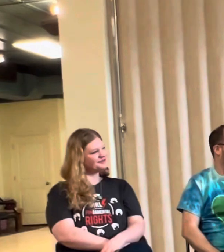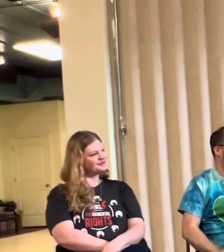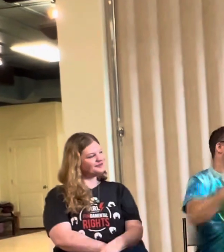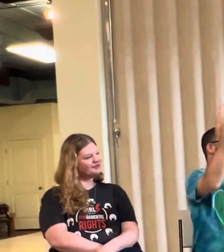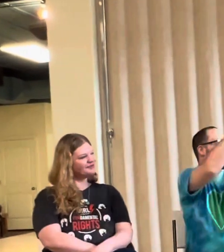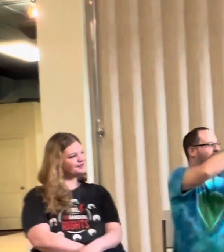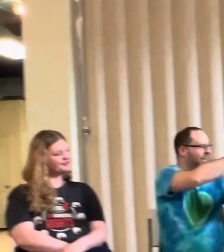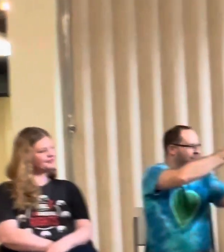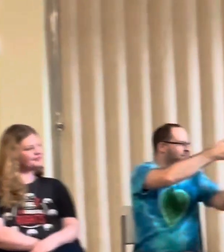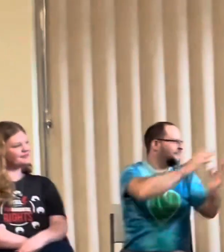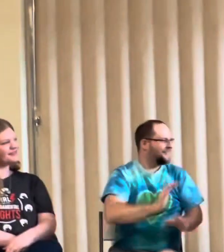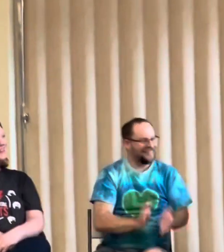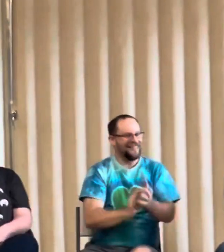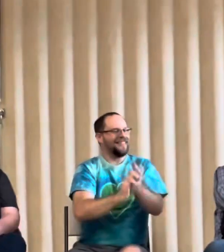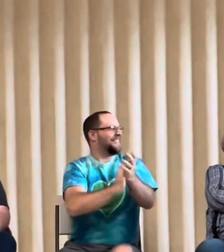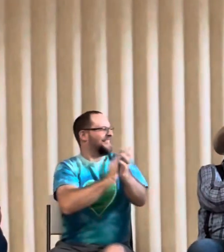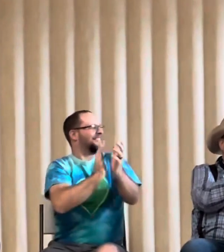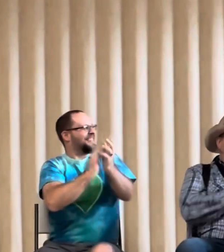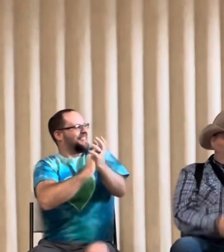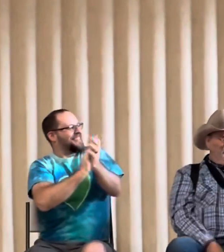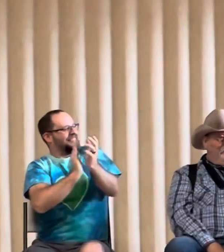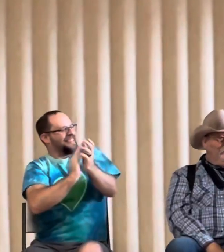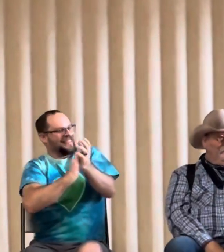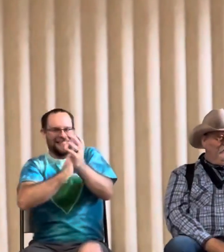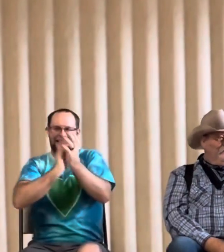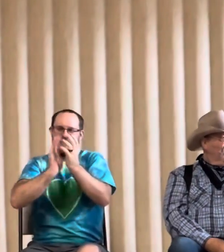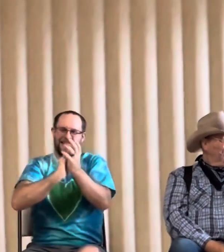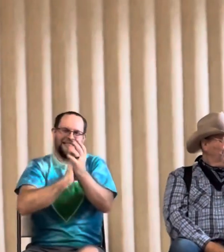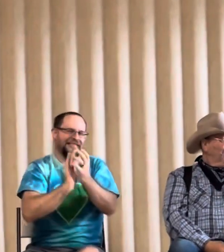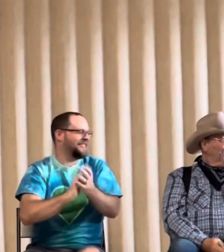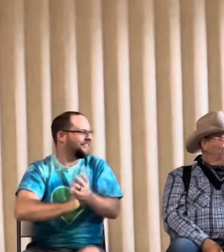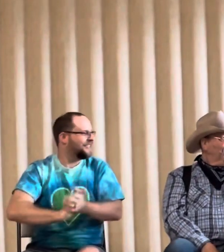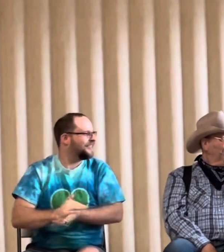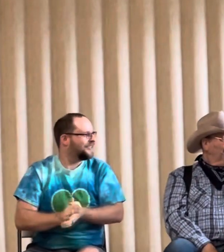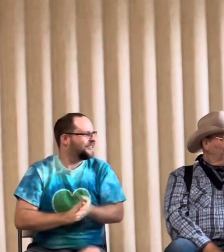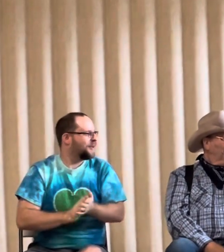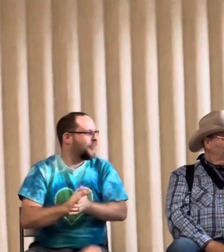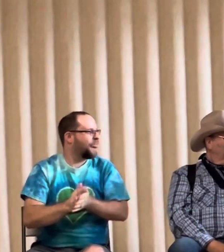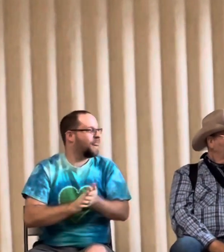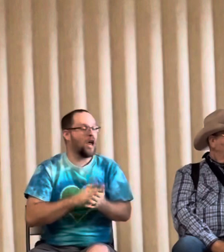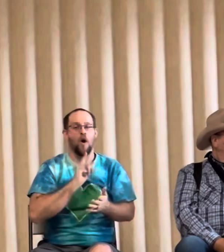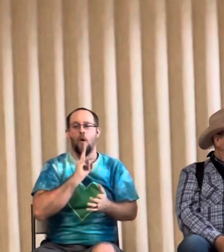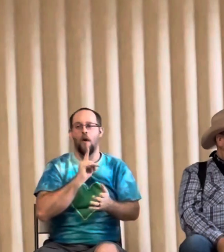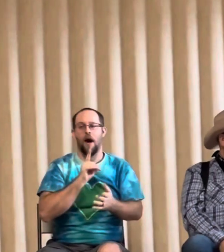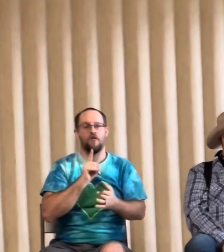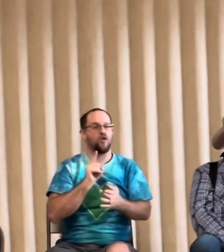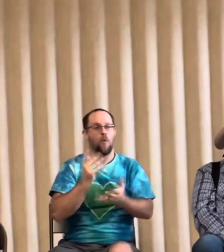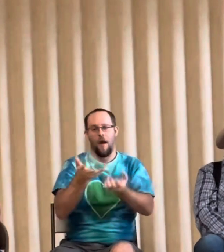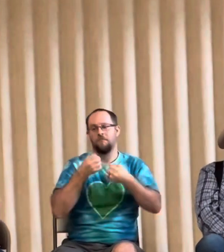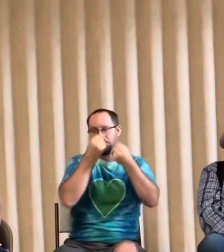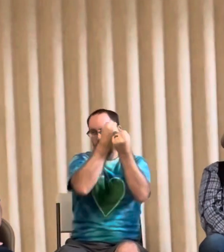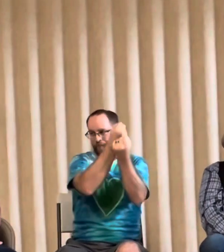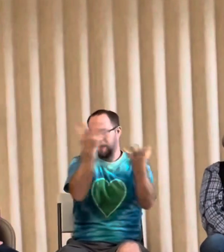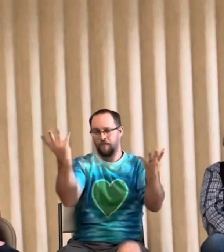And Miss Cali. GRAMPS: Miss Cali! I just want to give it up for Discovery Dance School